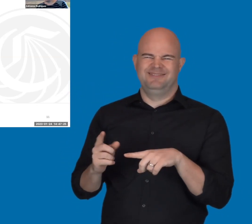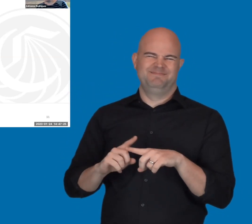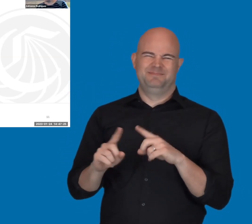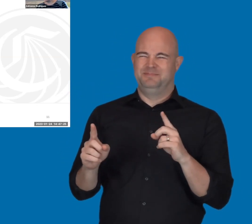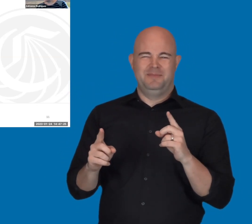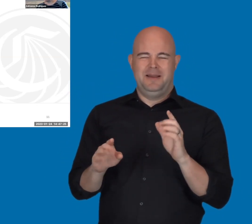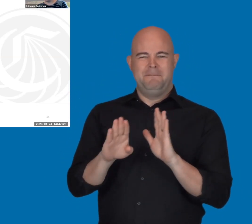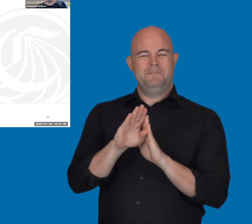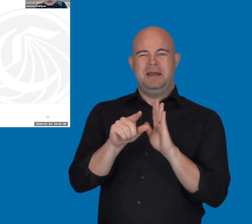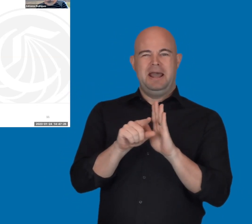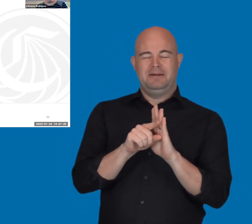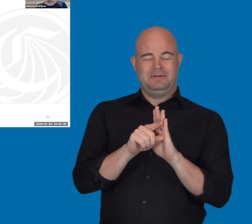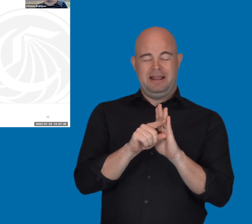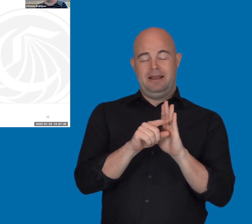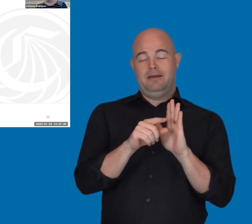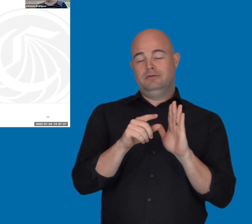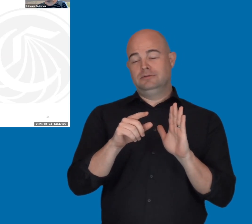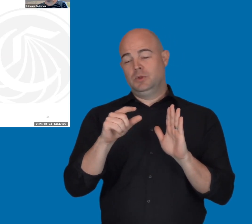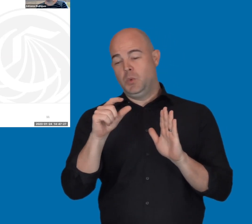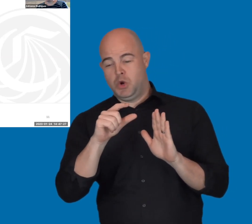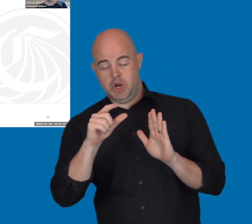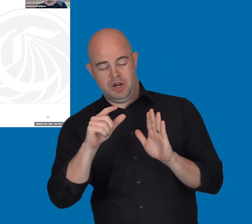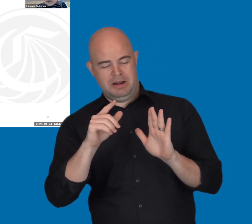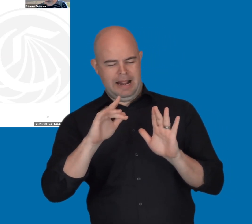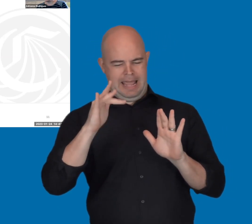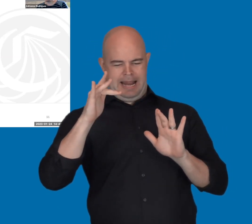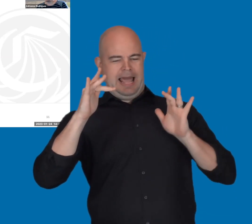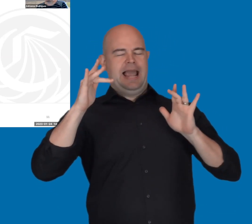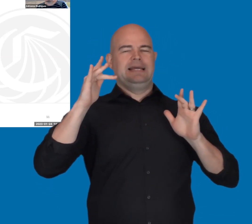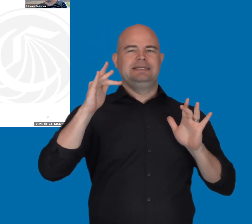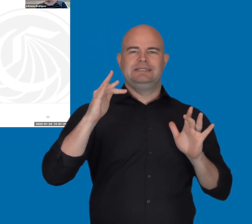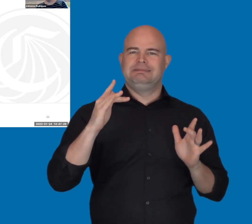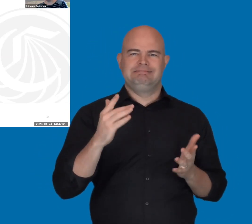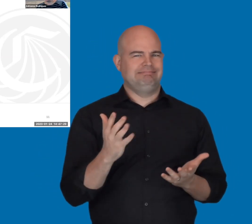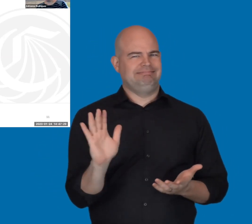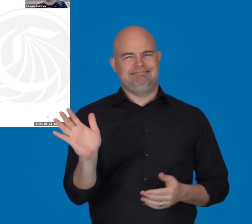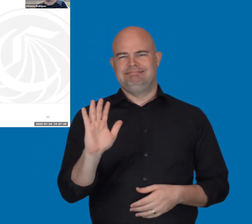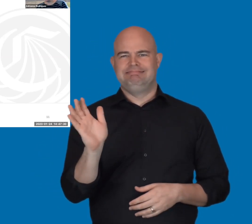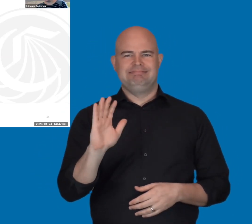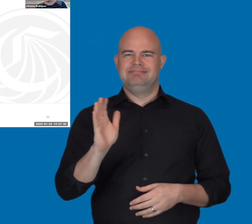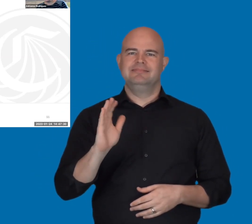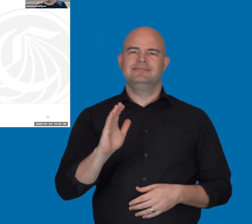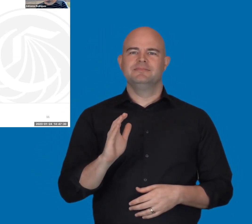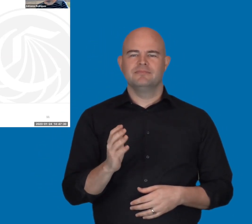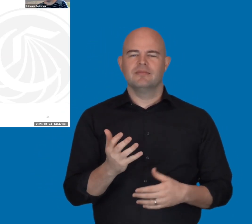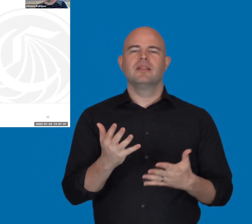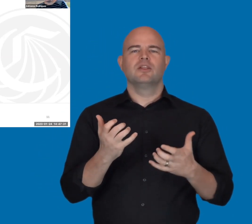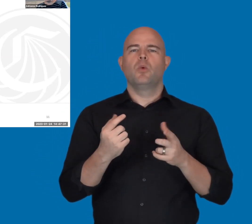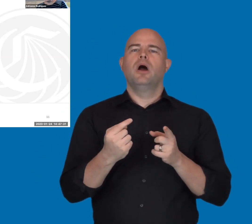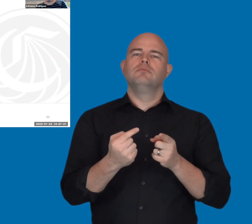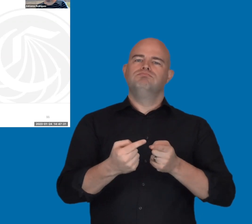the text is much too light for the white background. So, you always want to make sure in Canvas